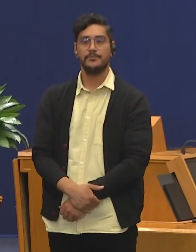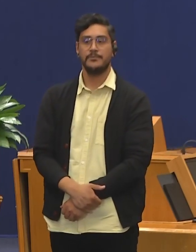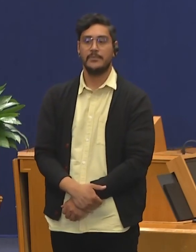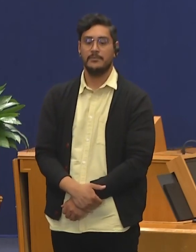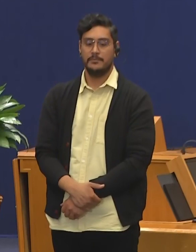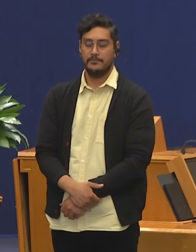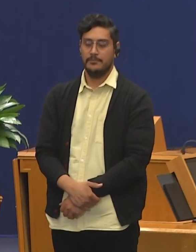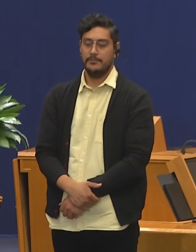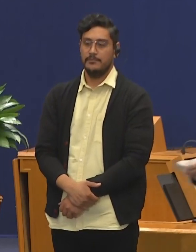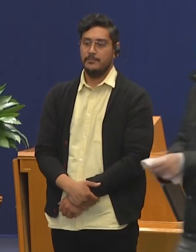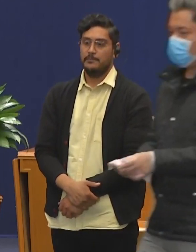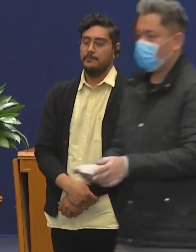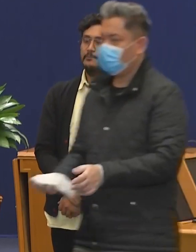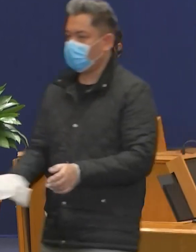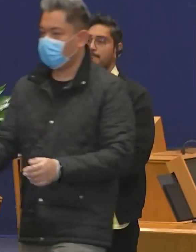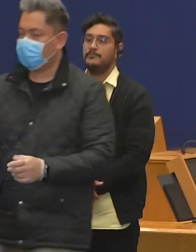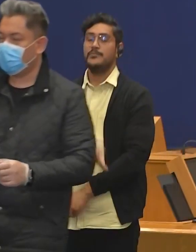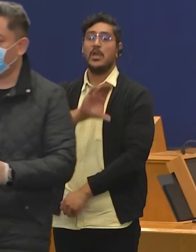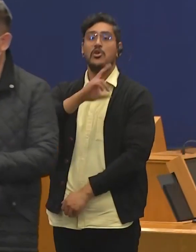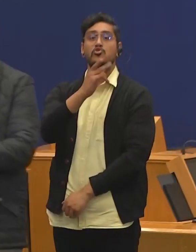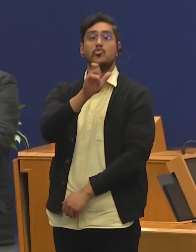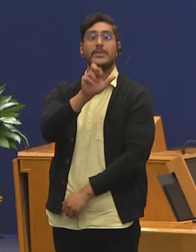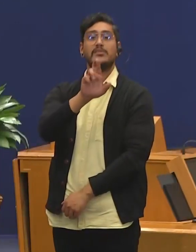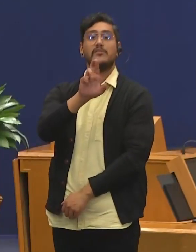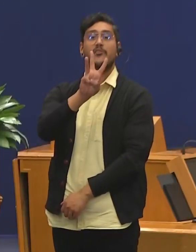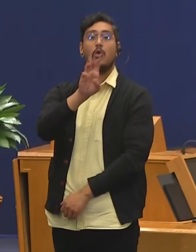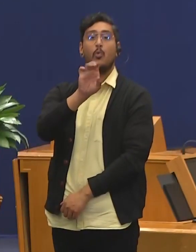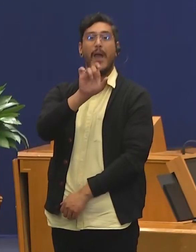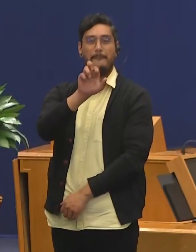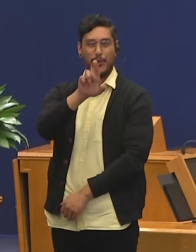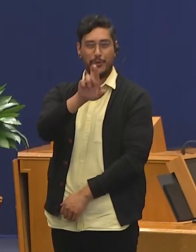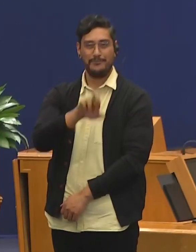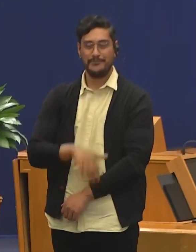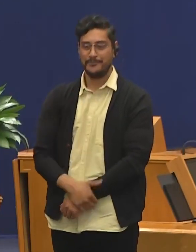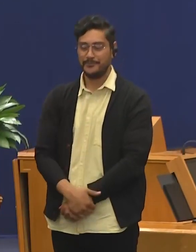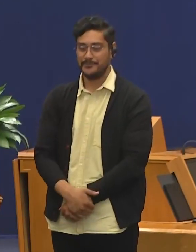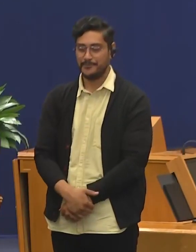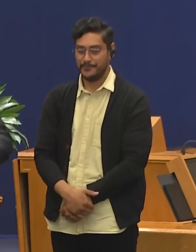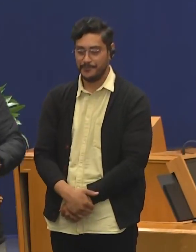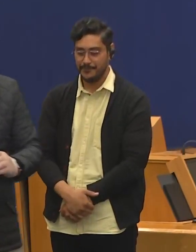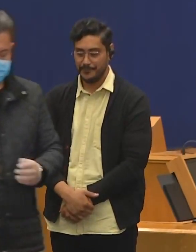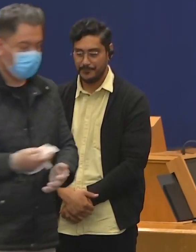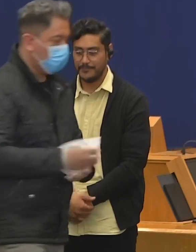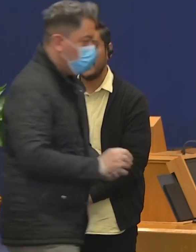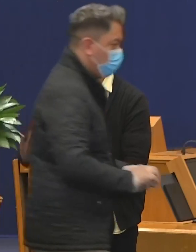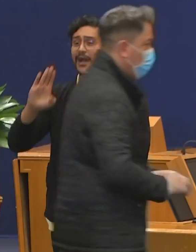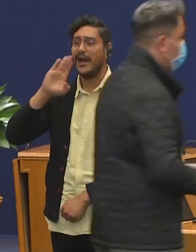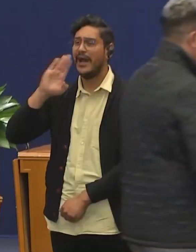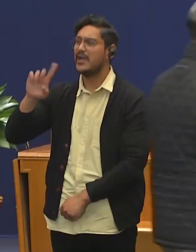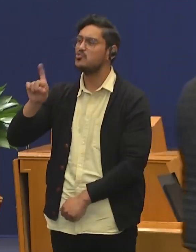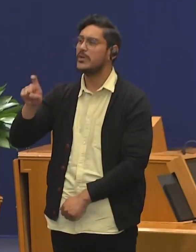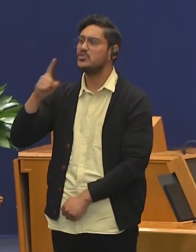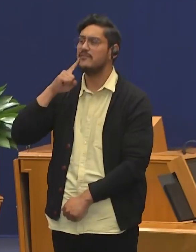NEXT WE'LL GO TO THE LINE OF CHRISTOPHER WEBBER WITH THE ASSOCIATED PRESS. PLEASE GO AHEAD.